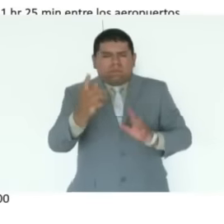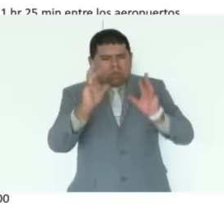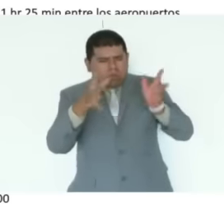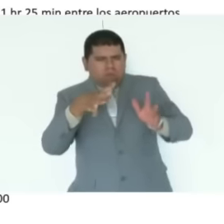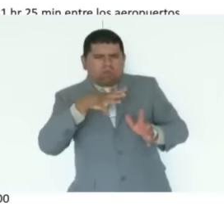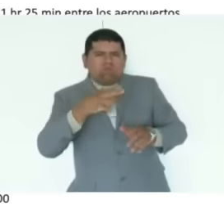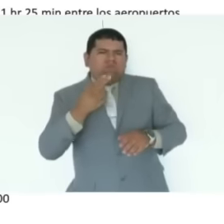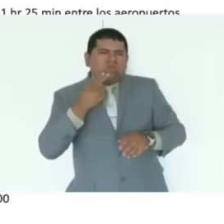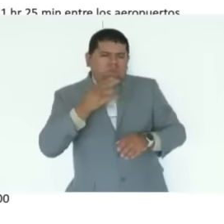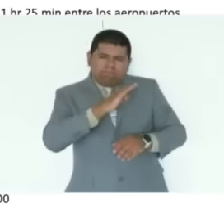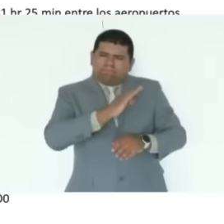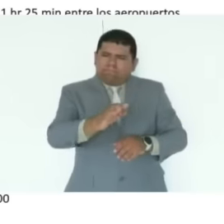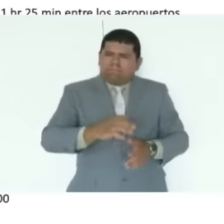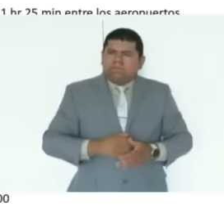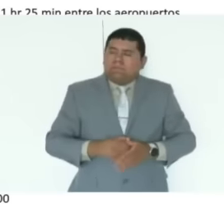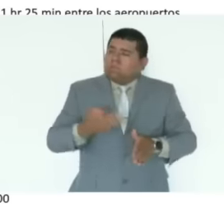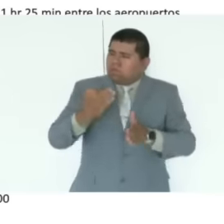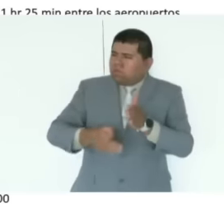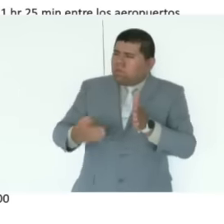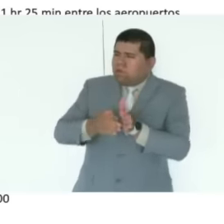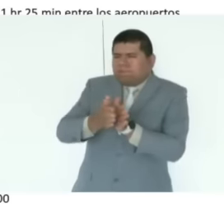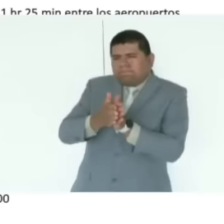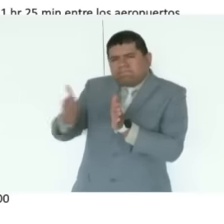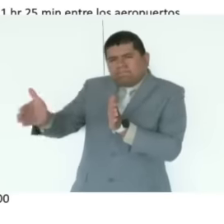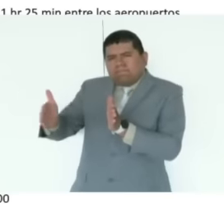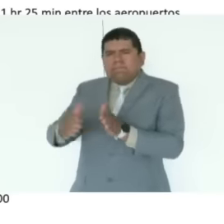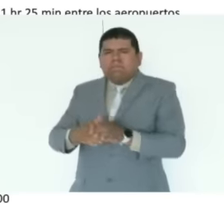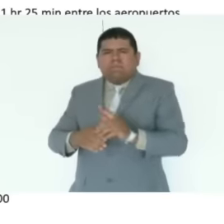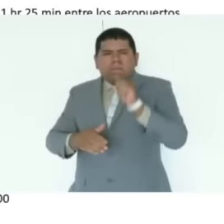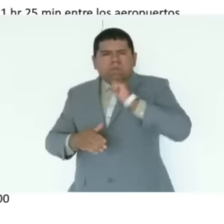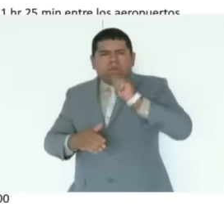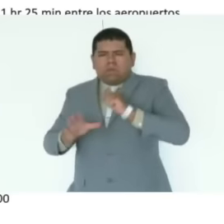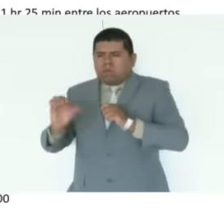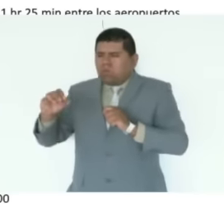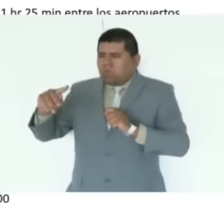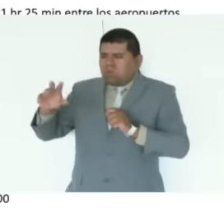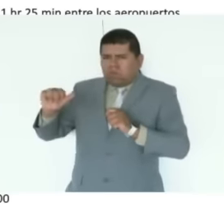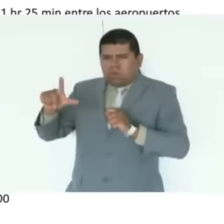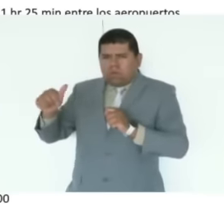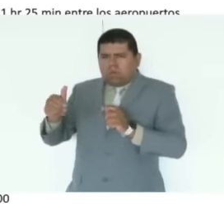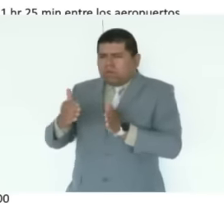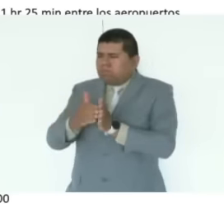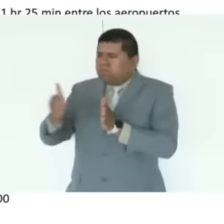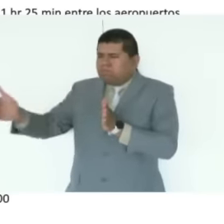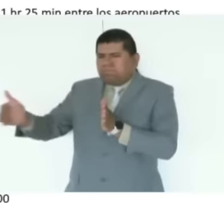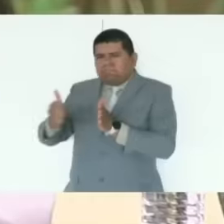operation, we still have to complete the Compostela tepi and the section of Bucerías Puerto Vallarta, which is